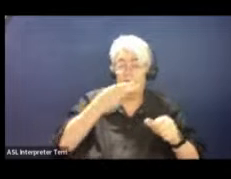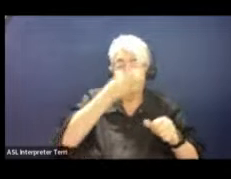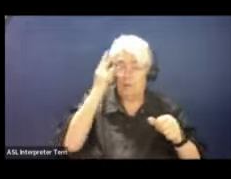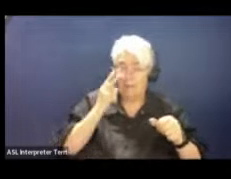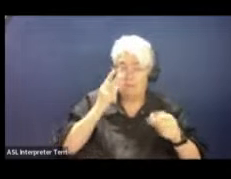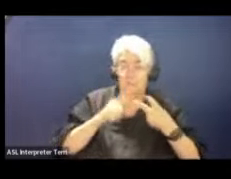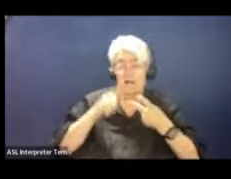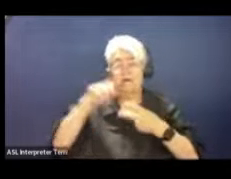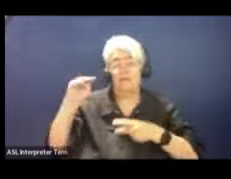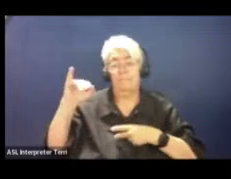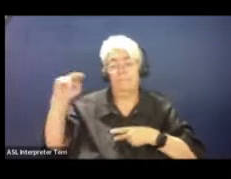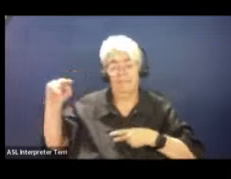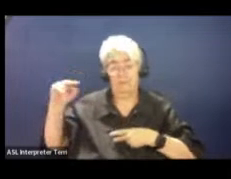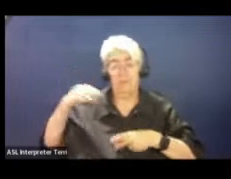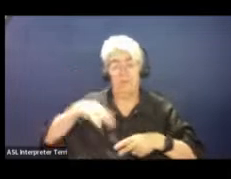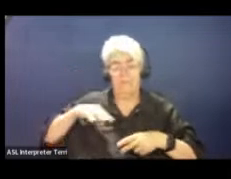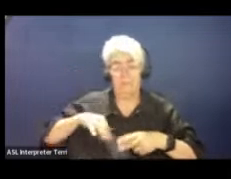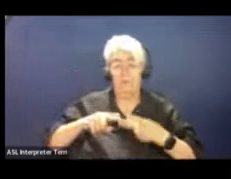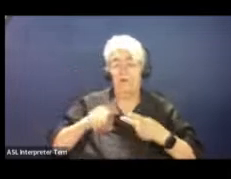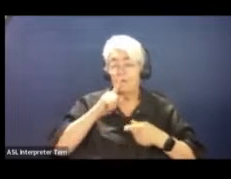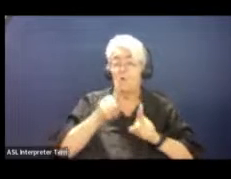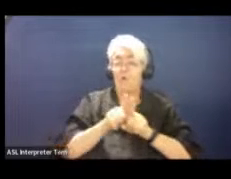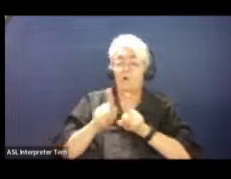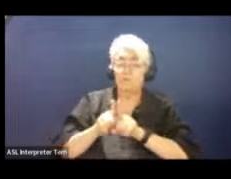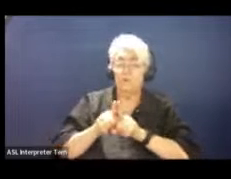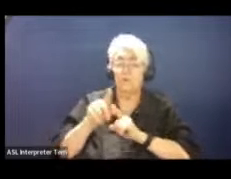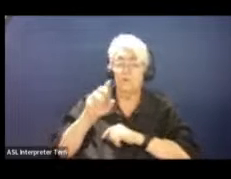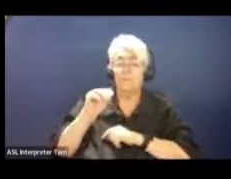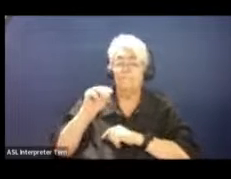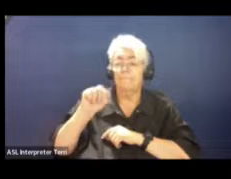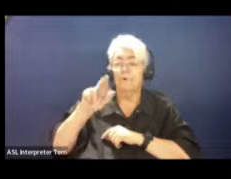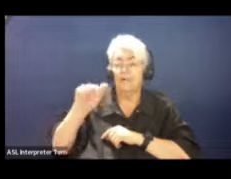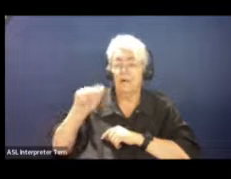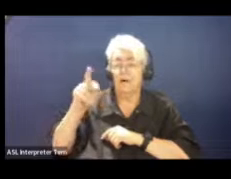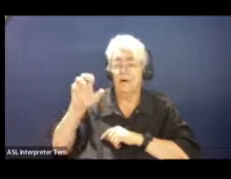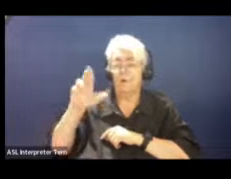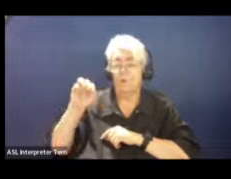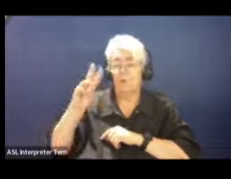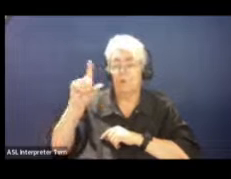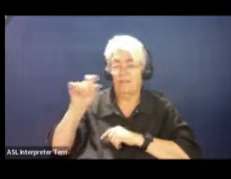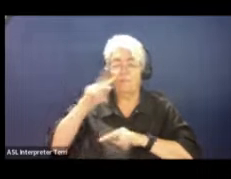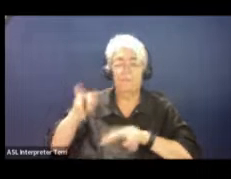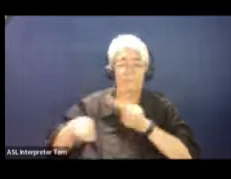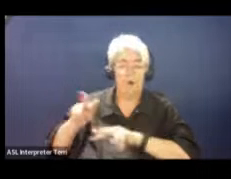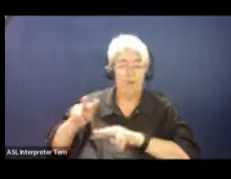I'm also joined by my colleague Maria Crowley, who will be monitoring the chat. So please do feel free to use the chat